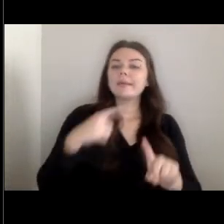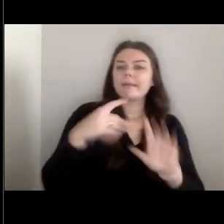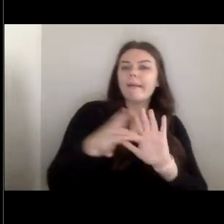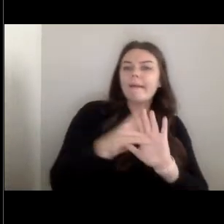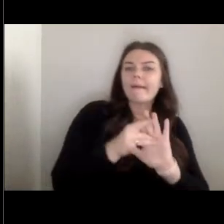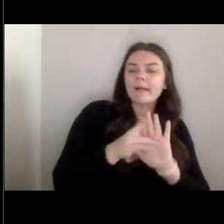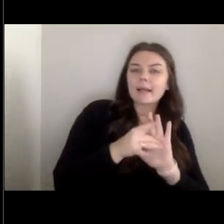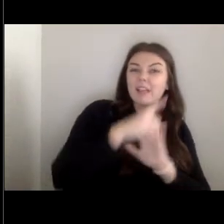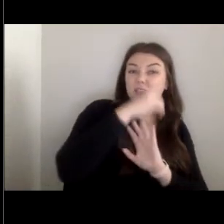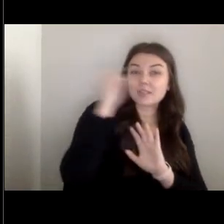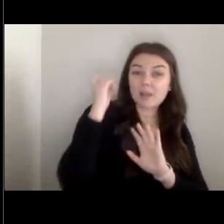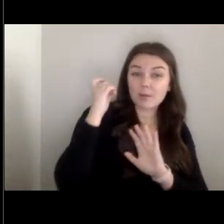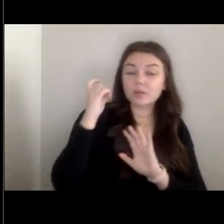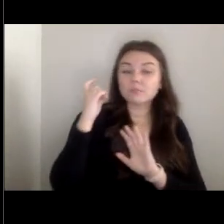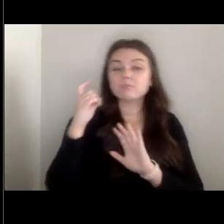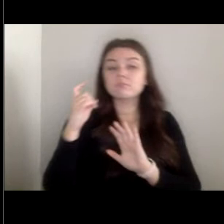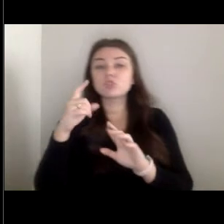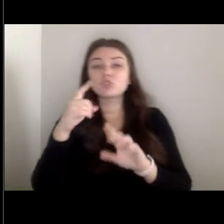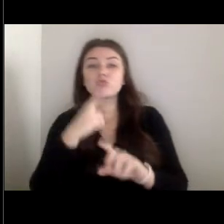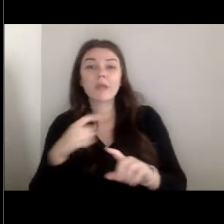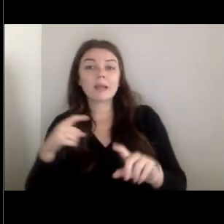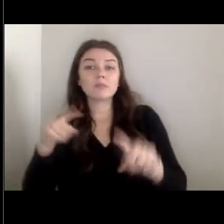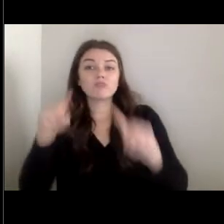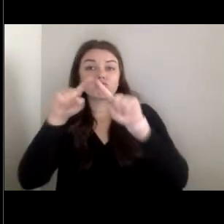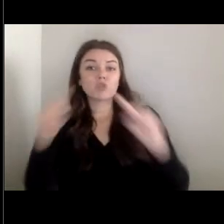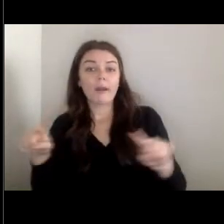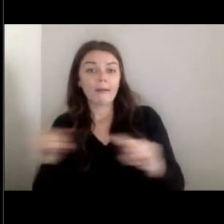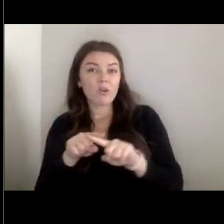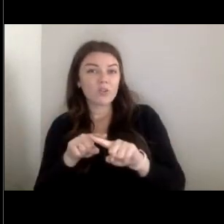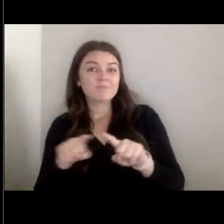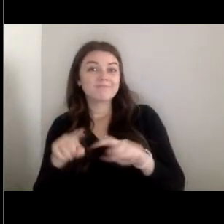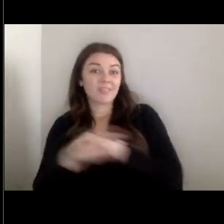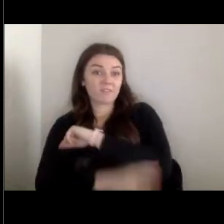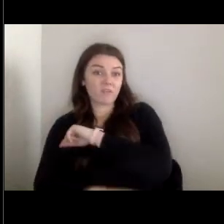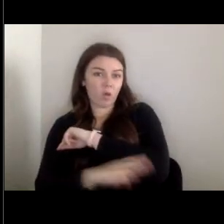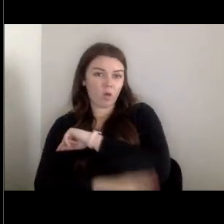with the drones in the fall. And it might not look like the crabs moved very far